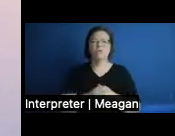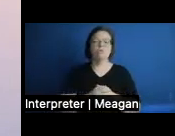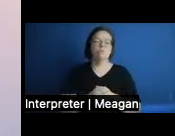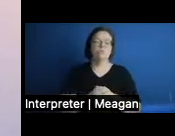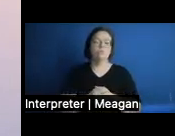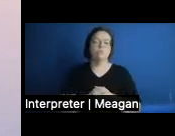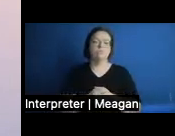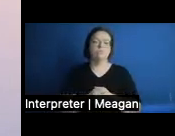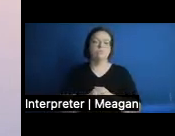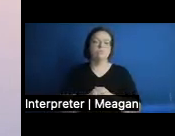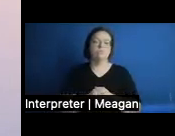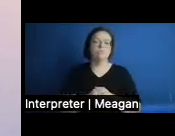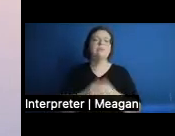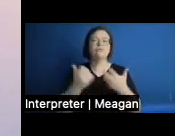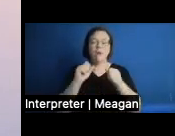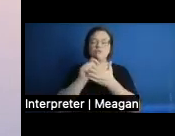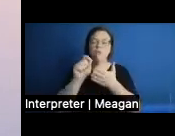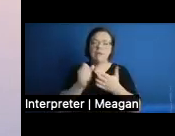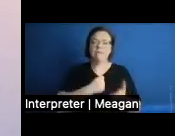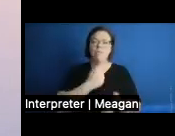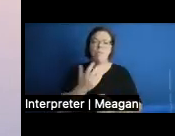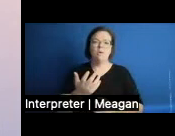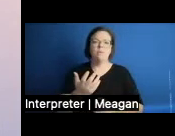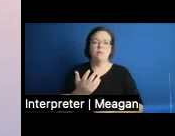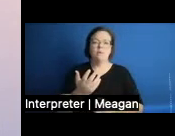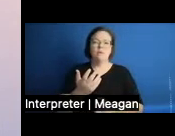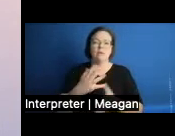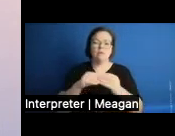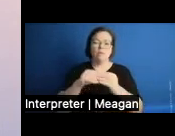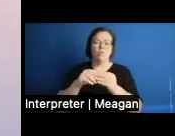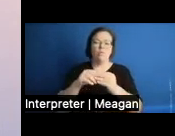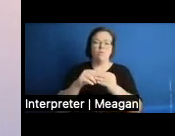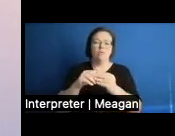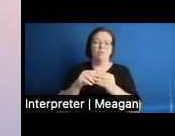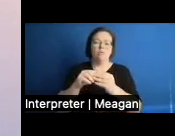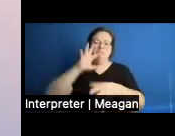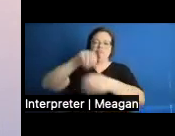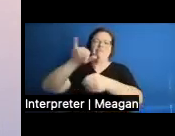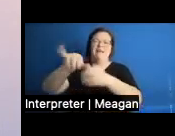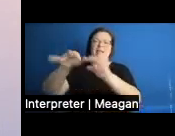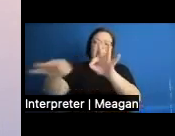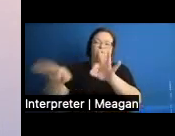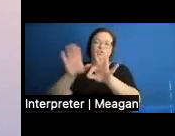and try writing a poem more invested in that language, in your language in particular.” I